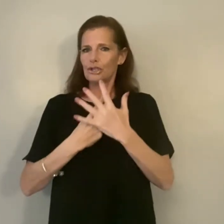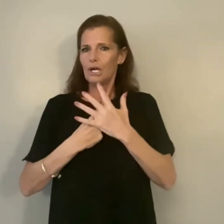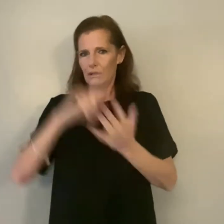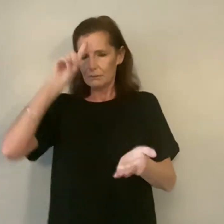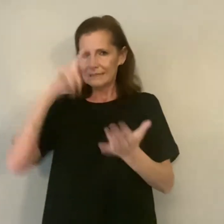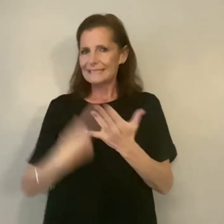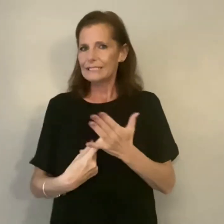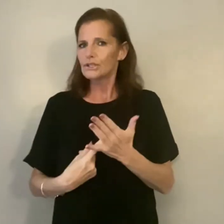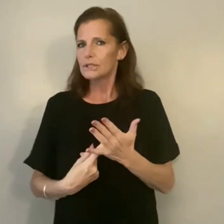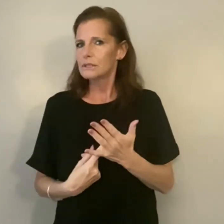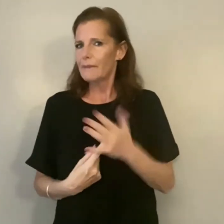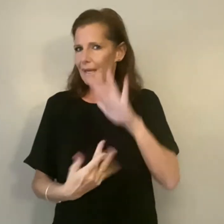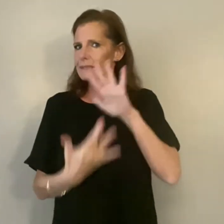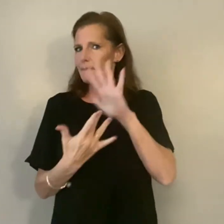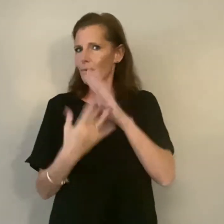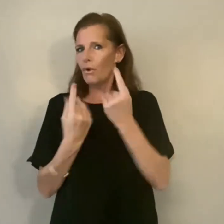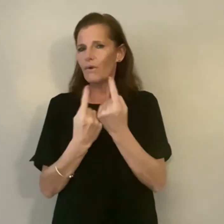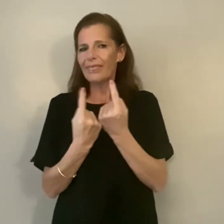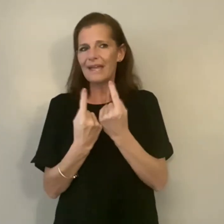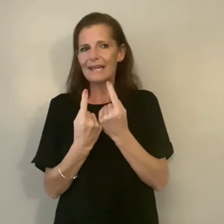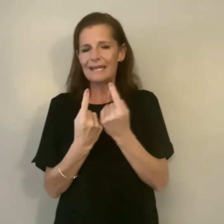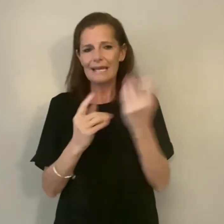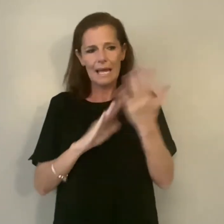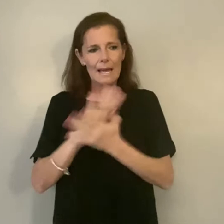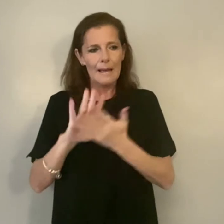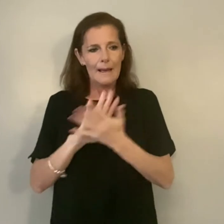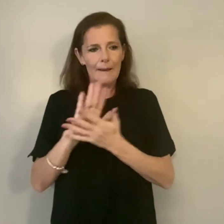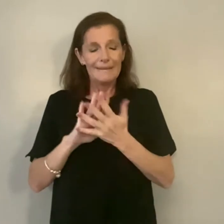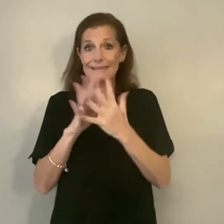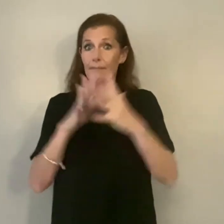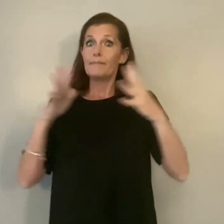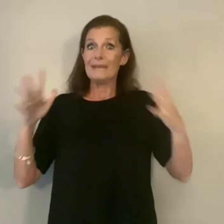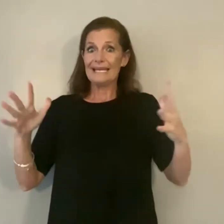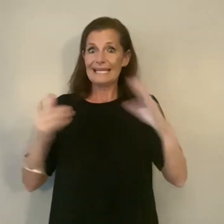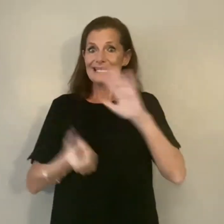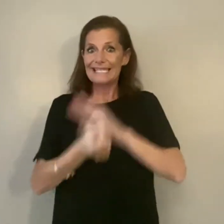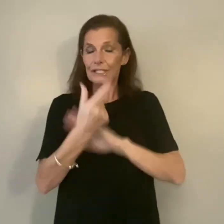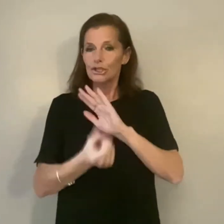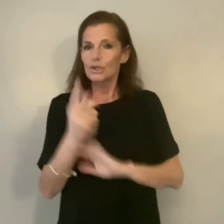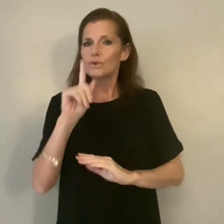That's the fundamental issue around the pandemic. It's not clearly the issues are big ones